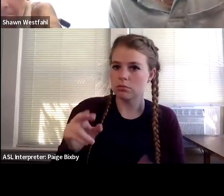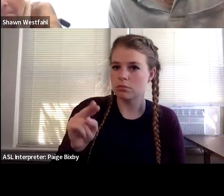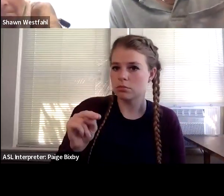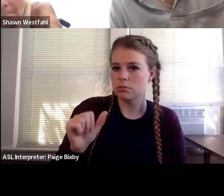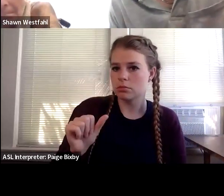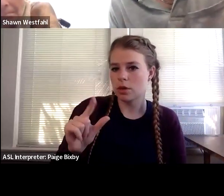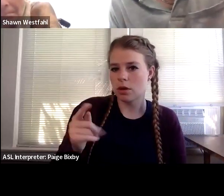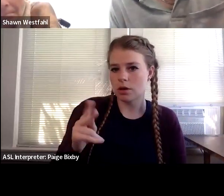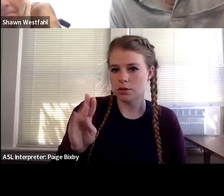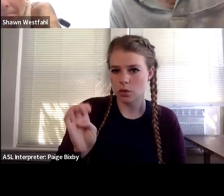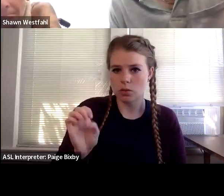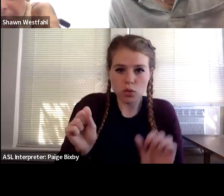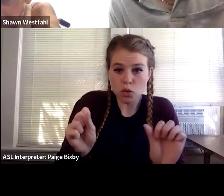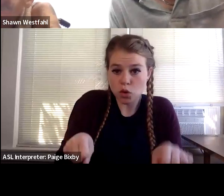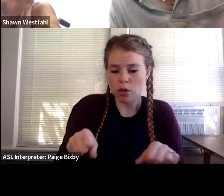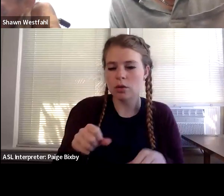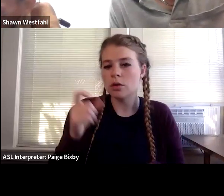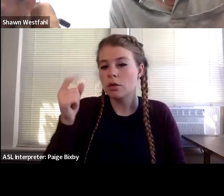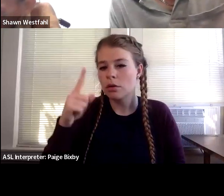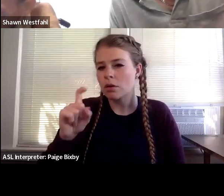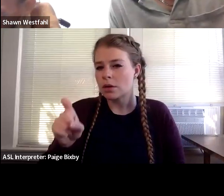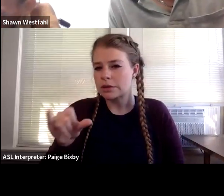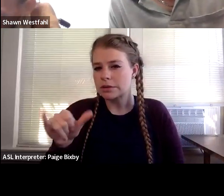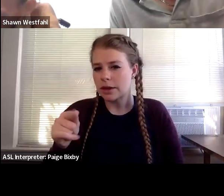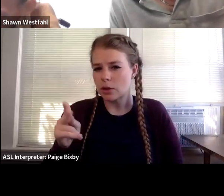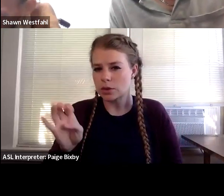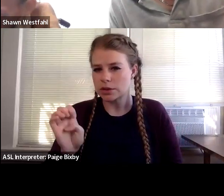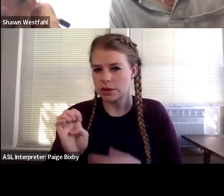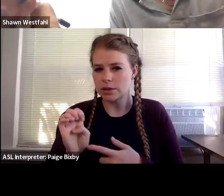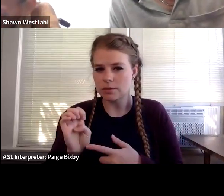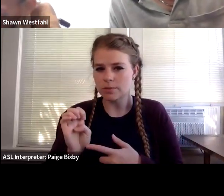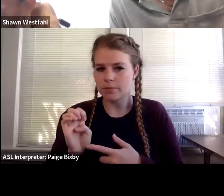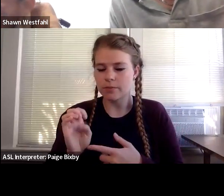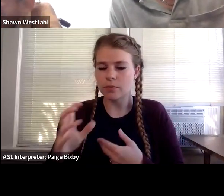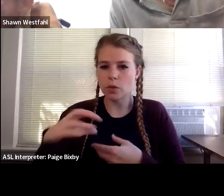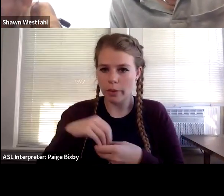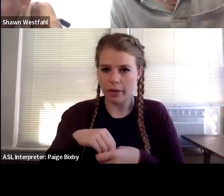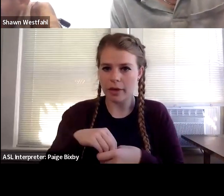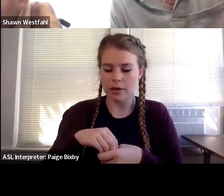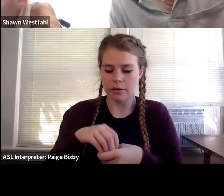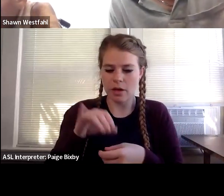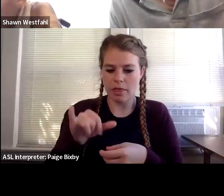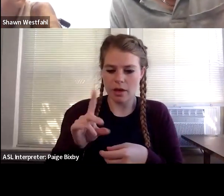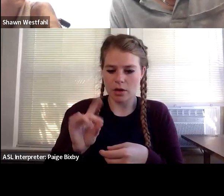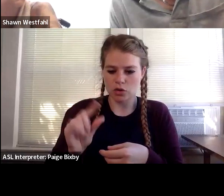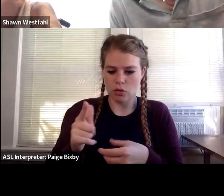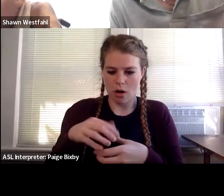You know, given that xylazine is in the drug supply and it's heavily sedating people,